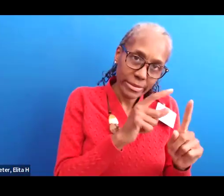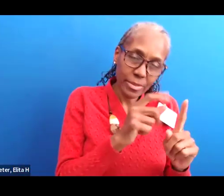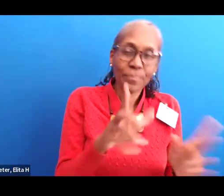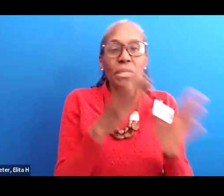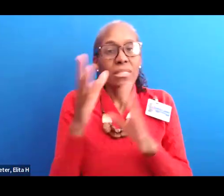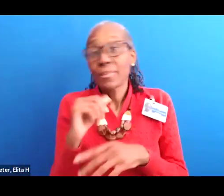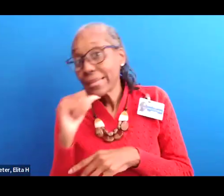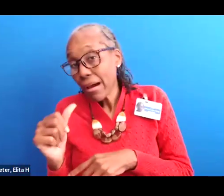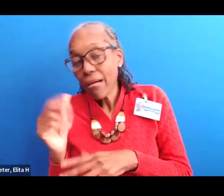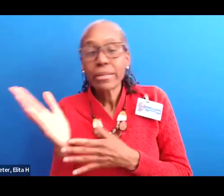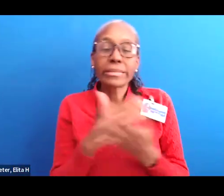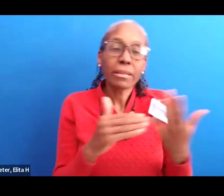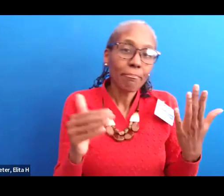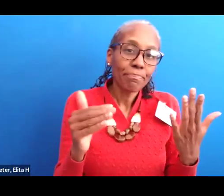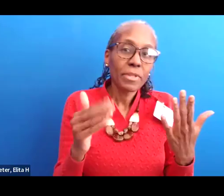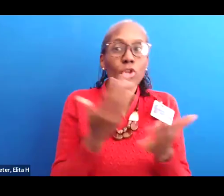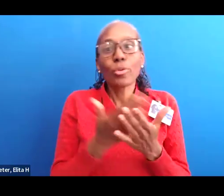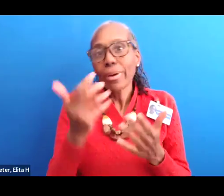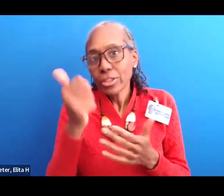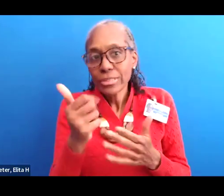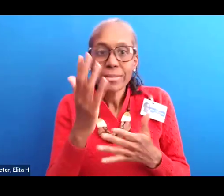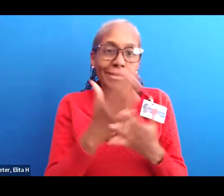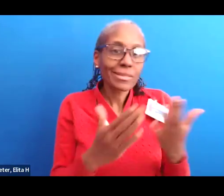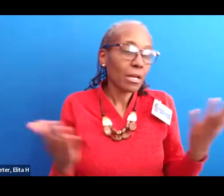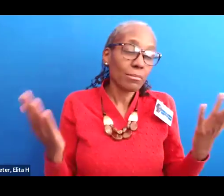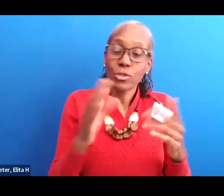are not some are purchase device, some are just straws, you go